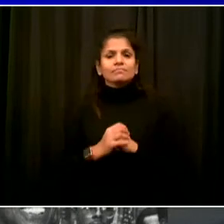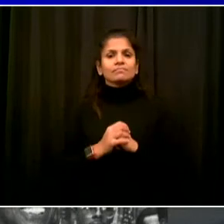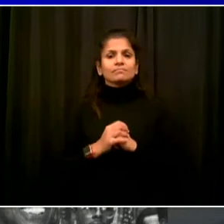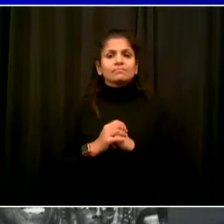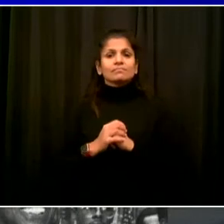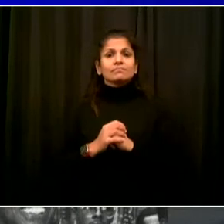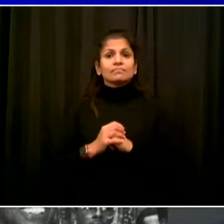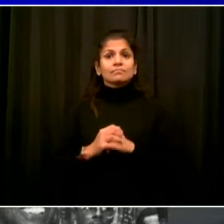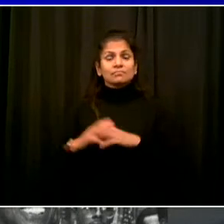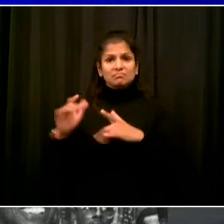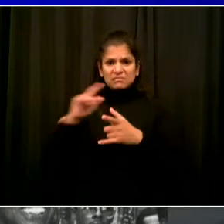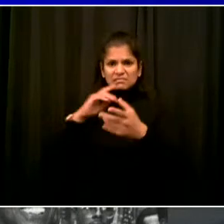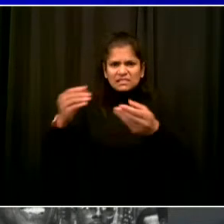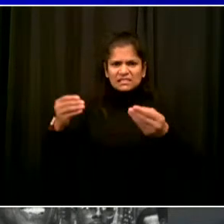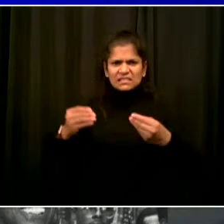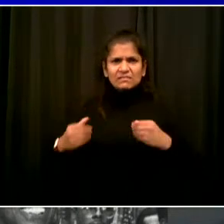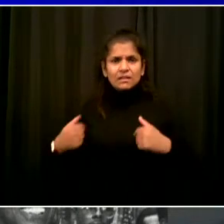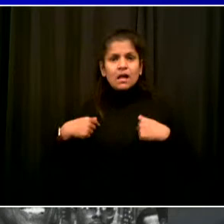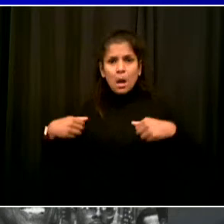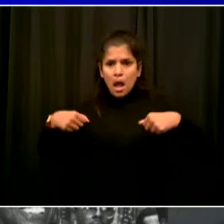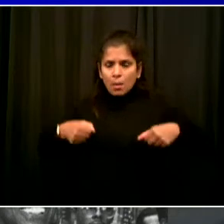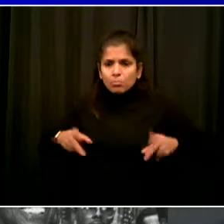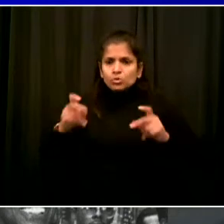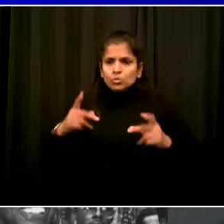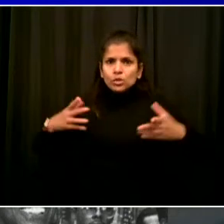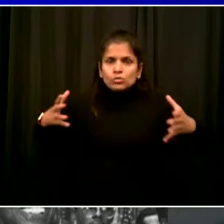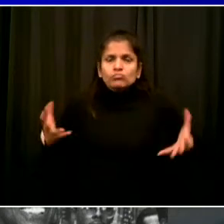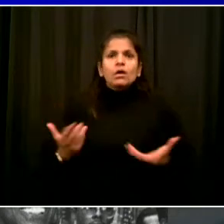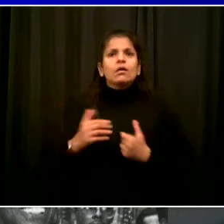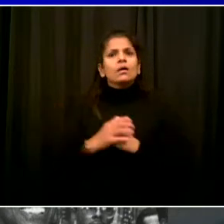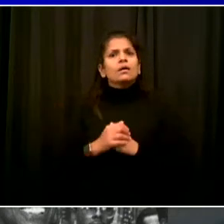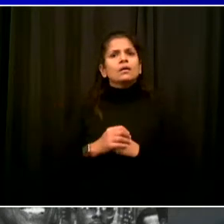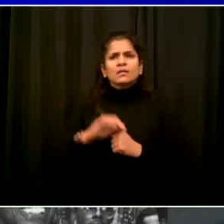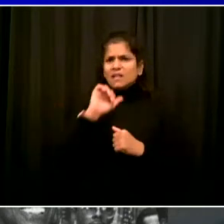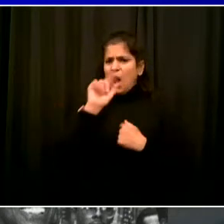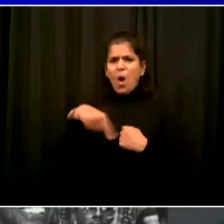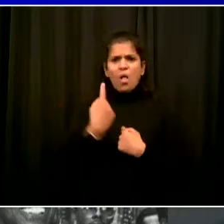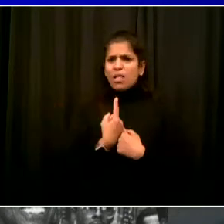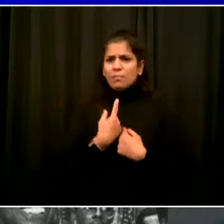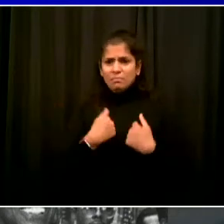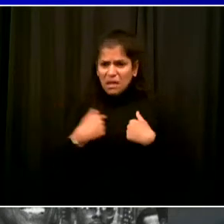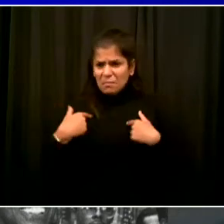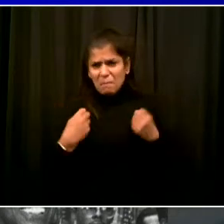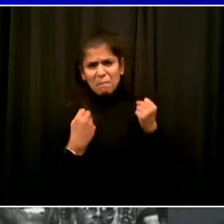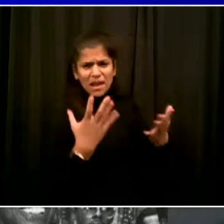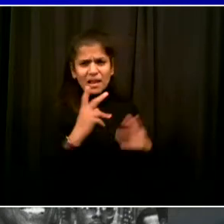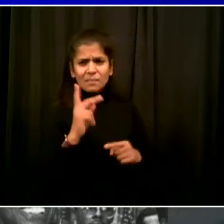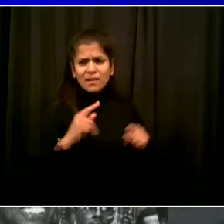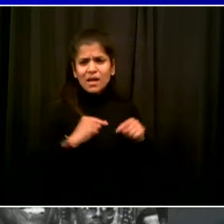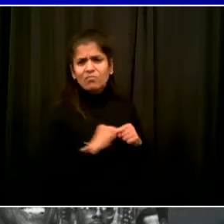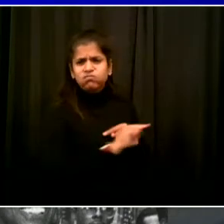AMONG THAT GENERATION. WE WOULD NEVER HAVE HAD THE OPPORTUNITY TO